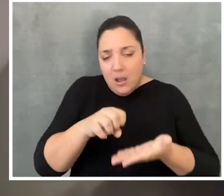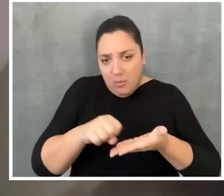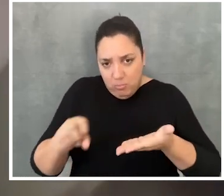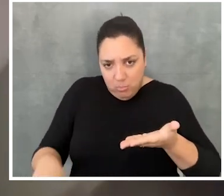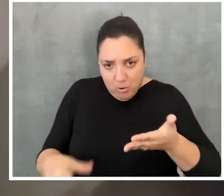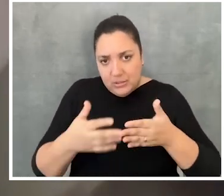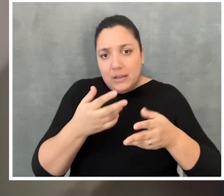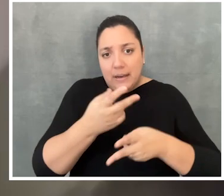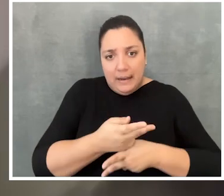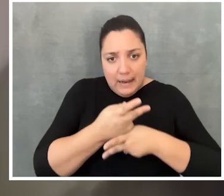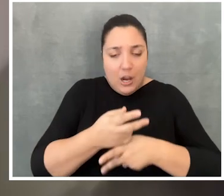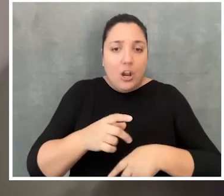gender-affirming care.